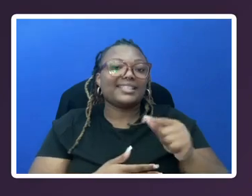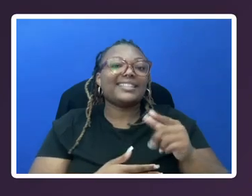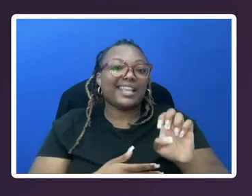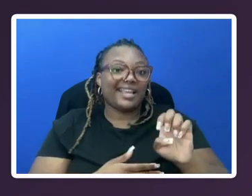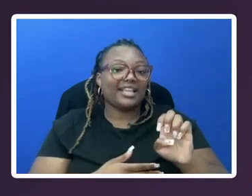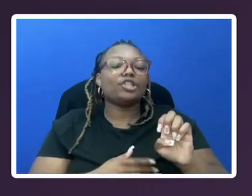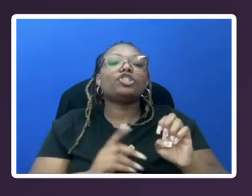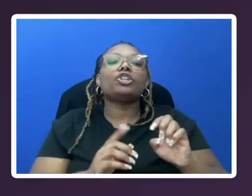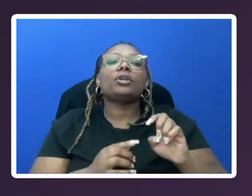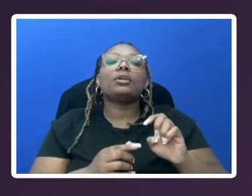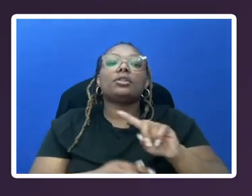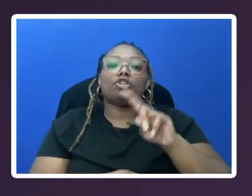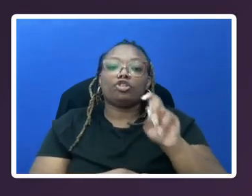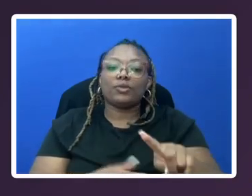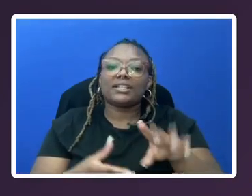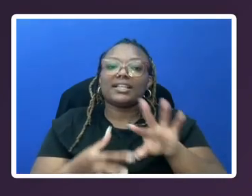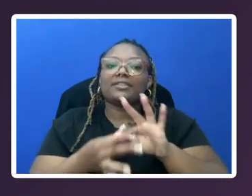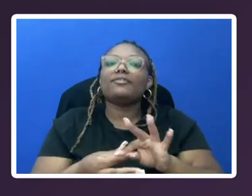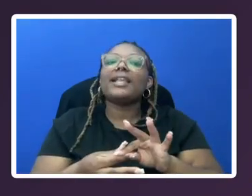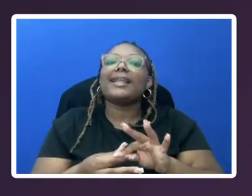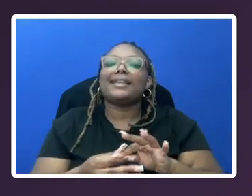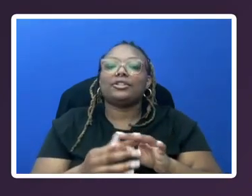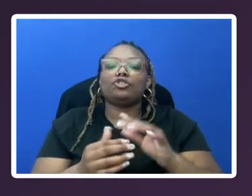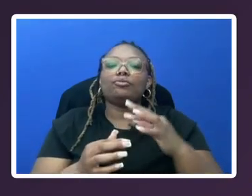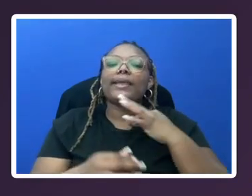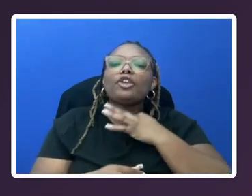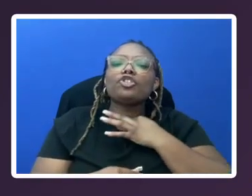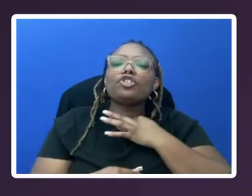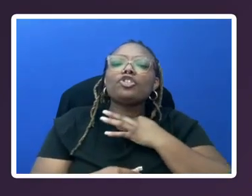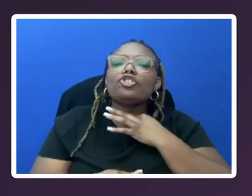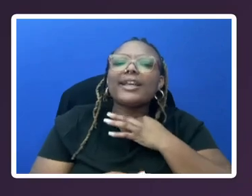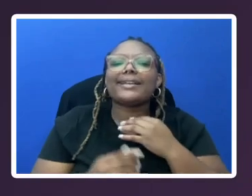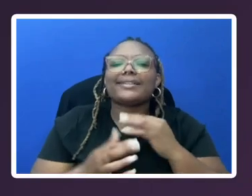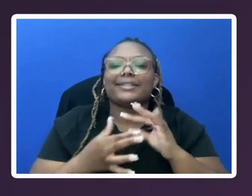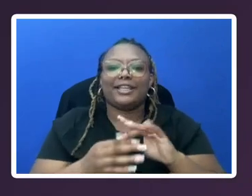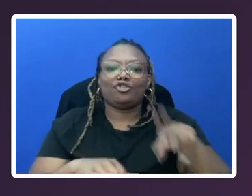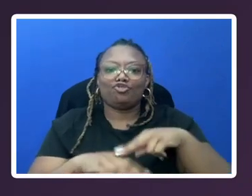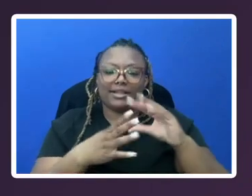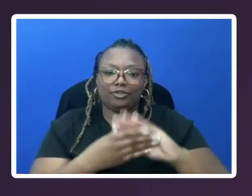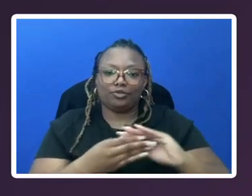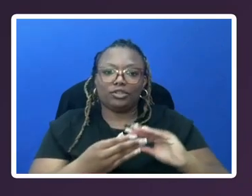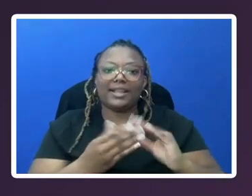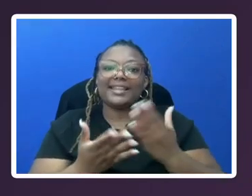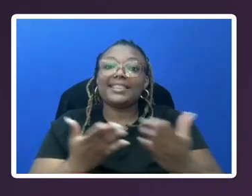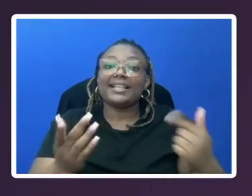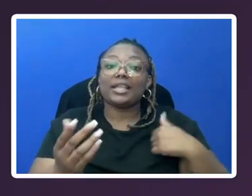to create curiosity around national stories. And these things that we remember, they stick with us,